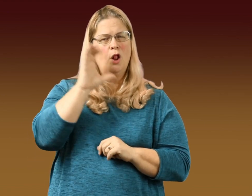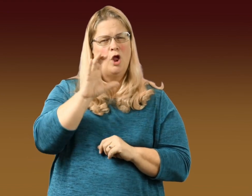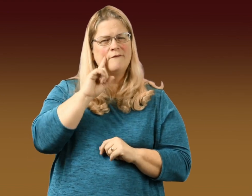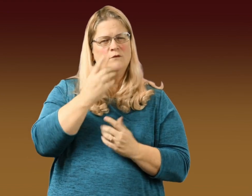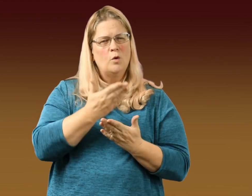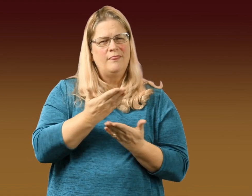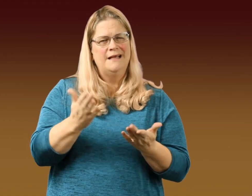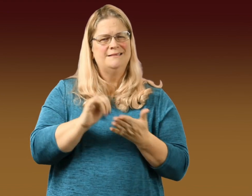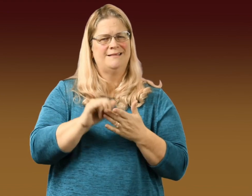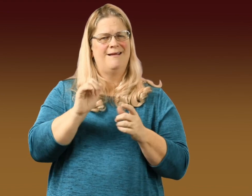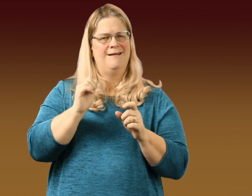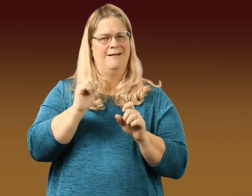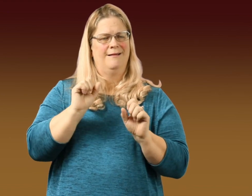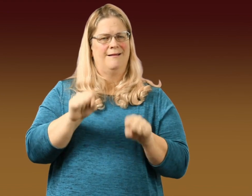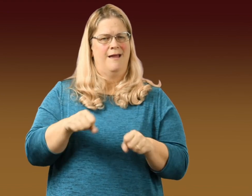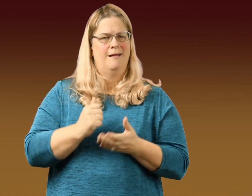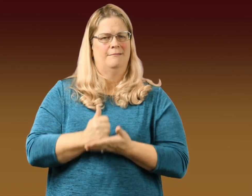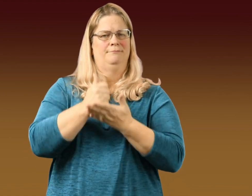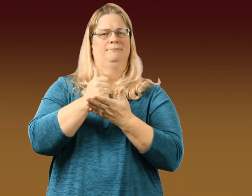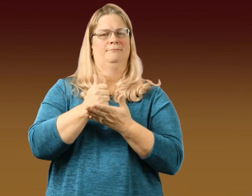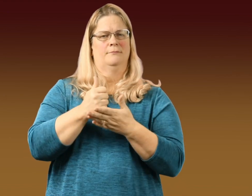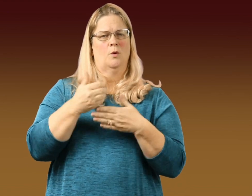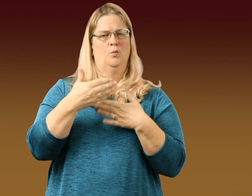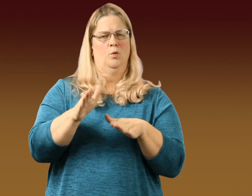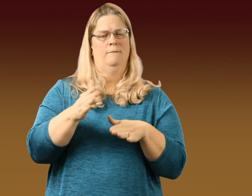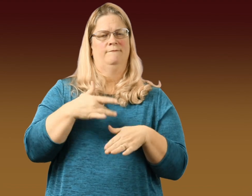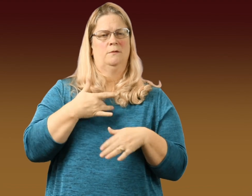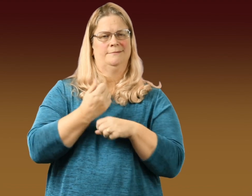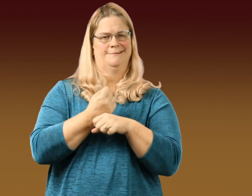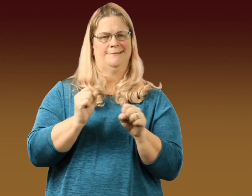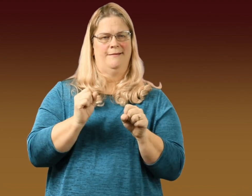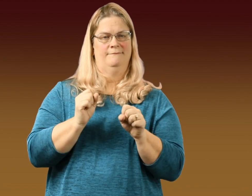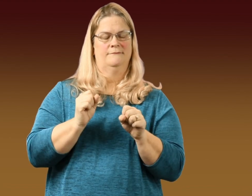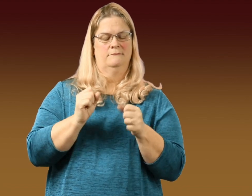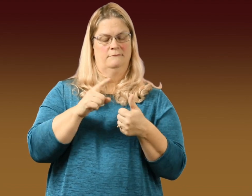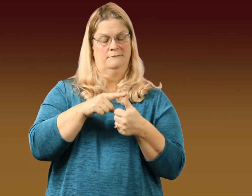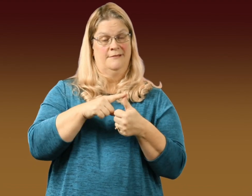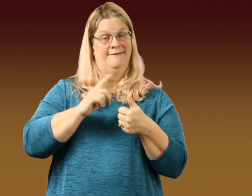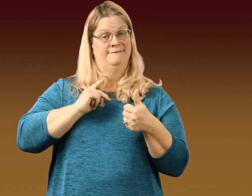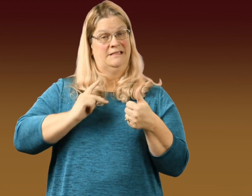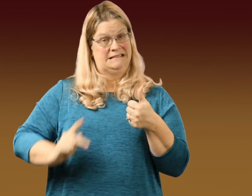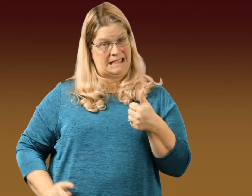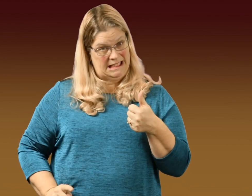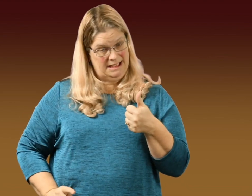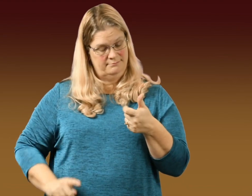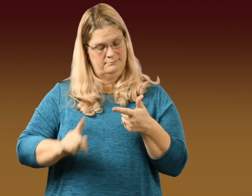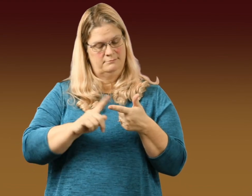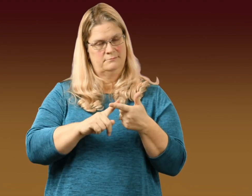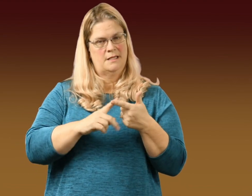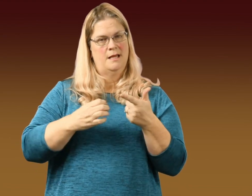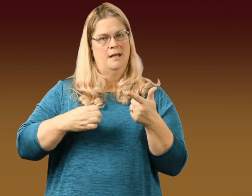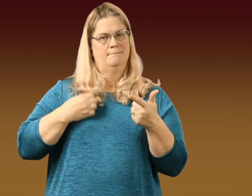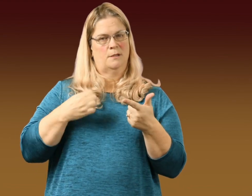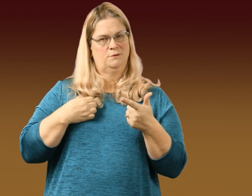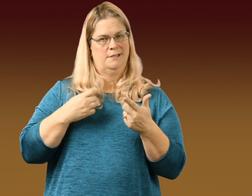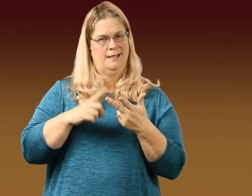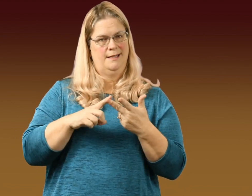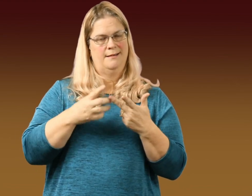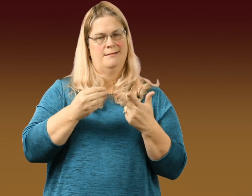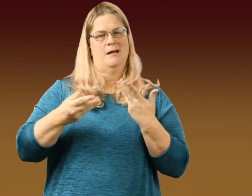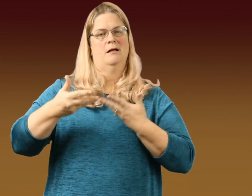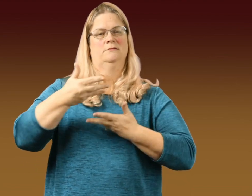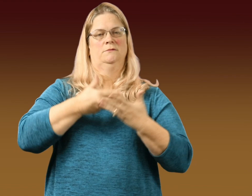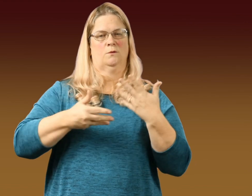Look for things that can help the room feel safe, and that includes physically safe,